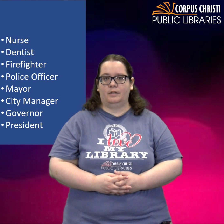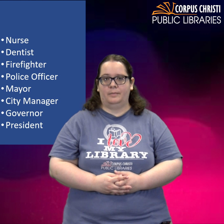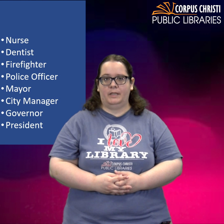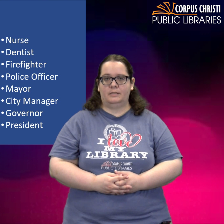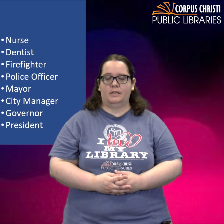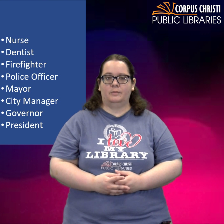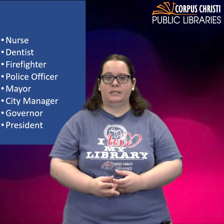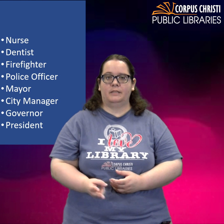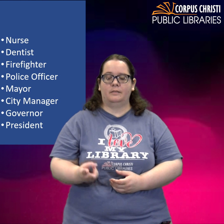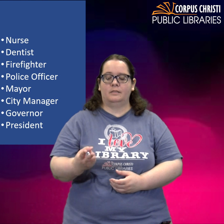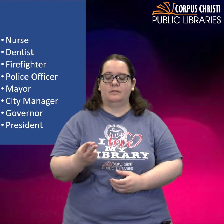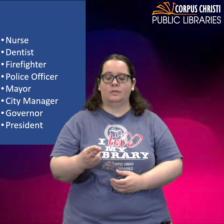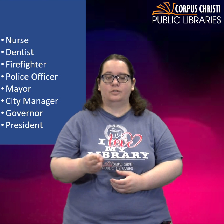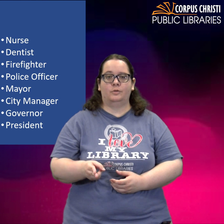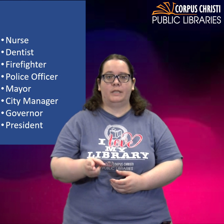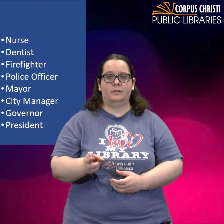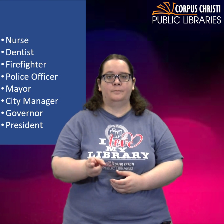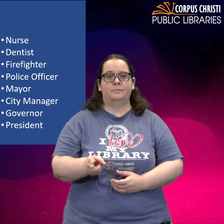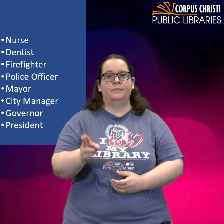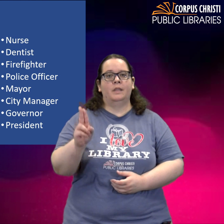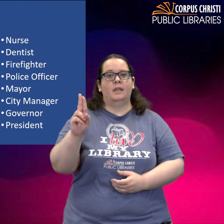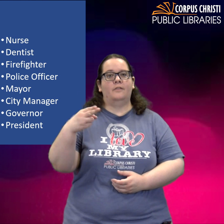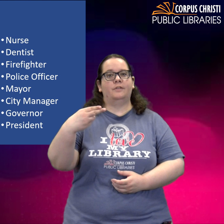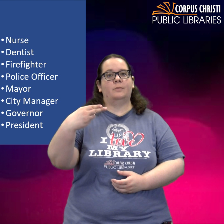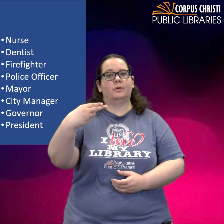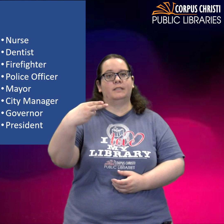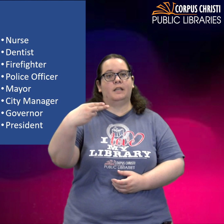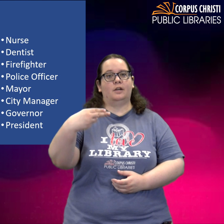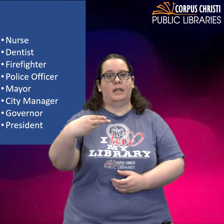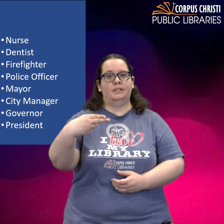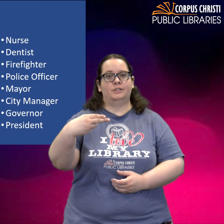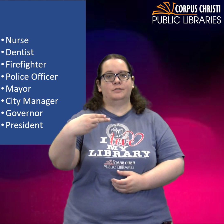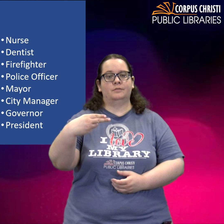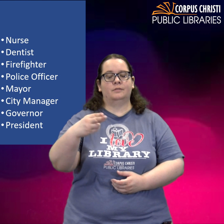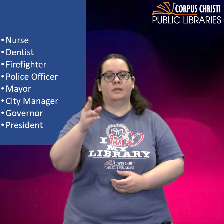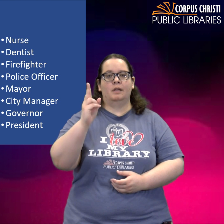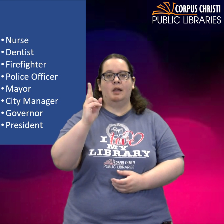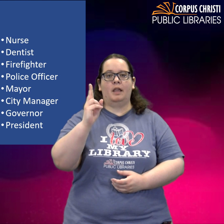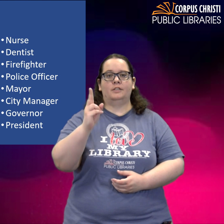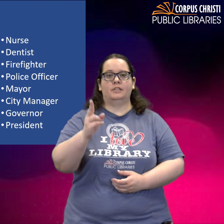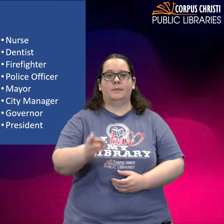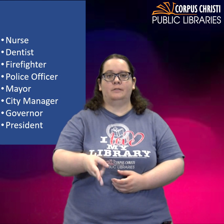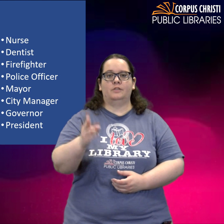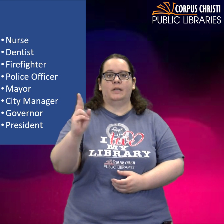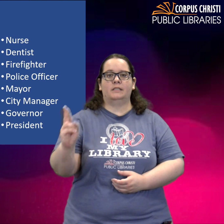implant in order to hear. And for that, we're going to take our H and just bounce it twice.